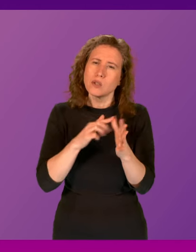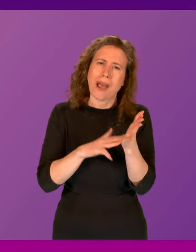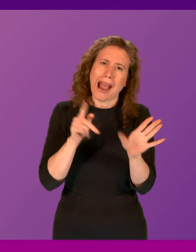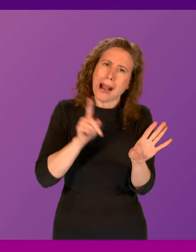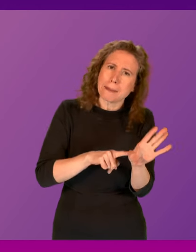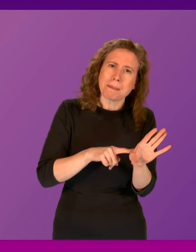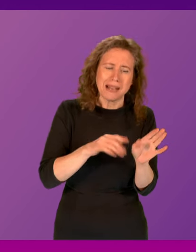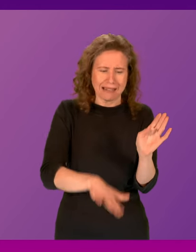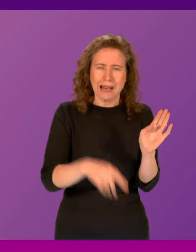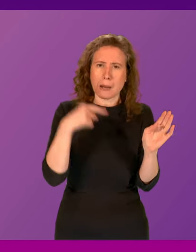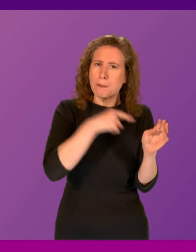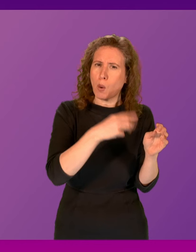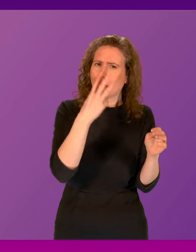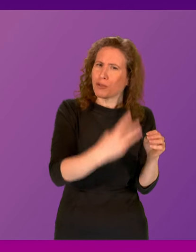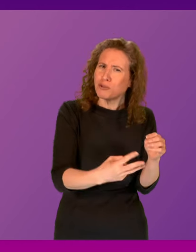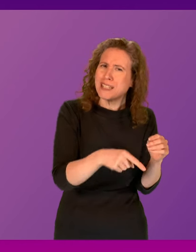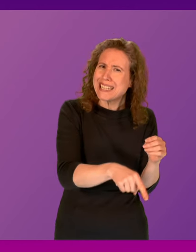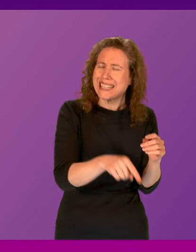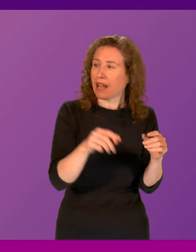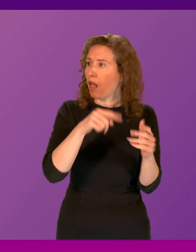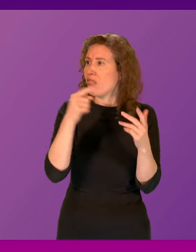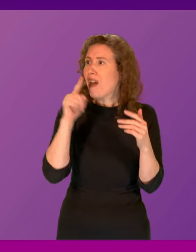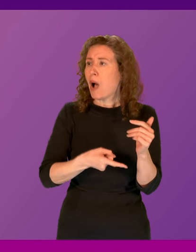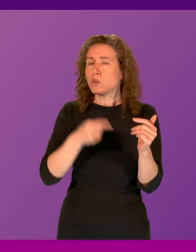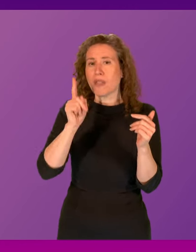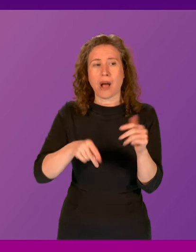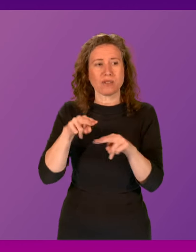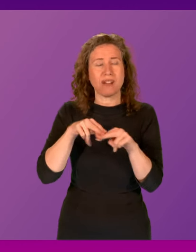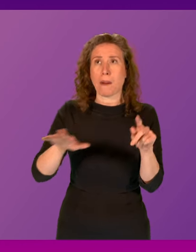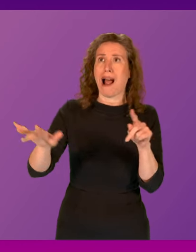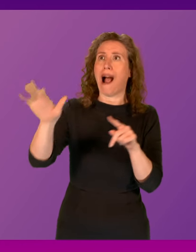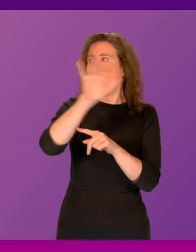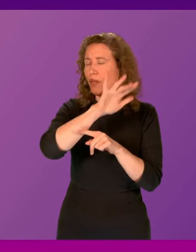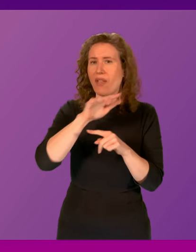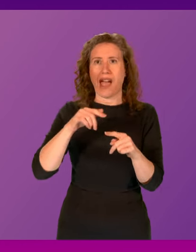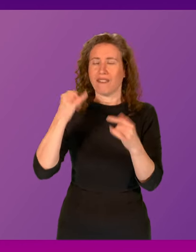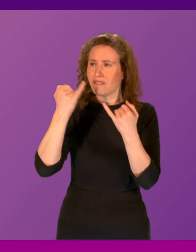Cody and they mean nothing to the thousands of families that his Government is failing everyday.